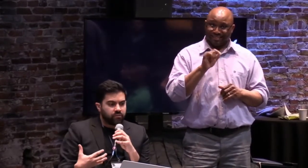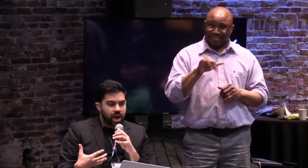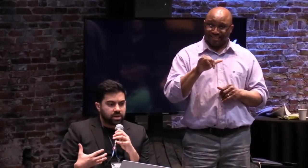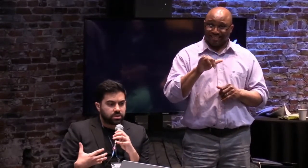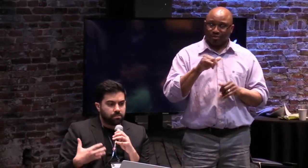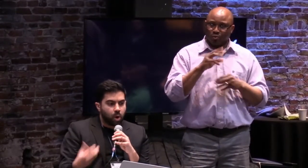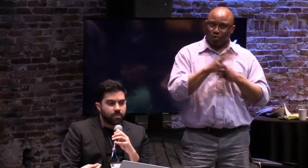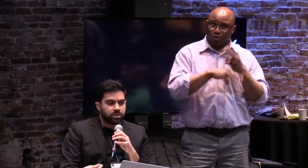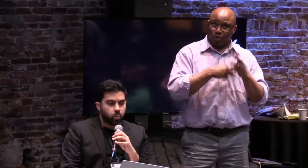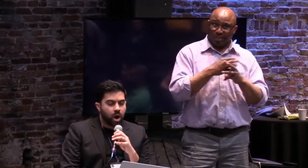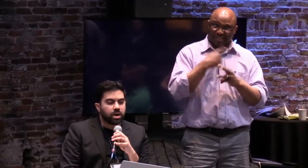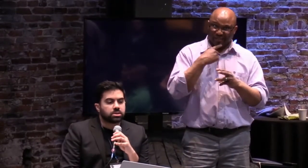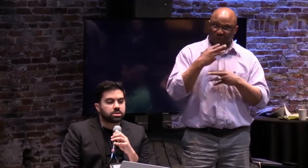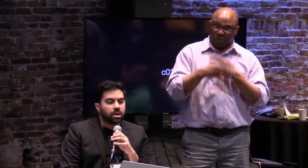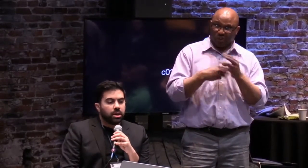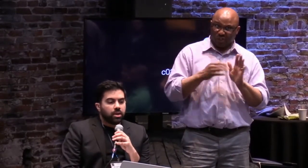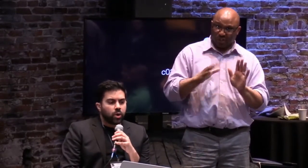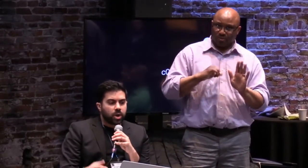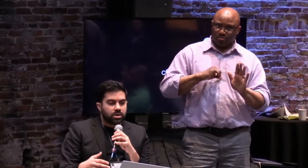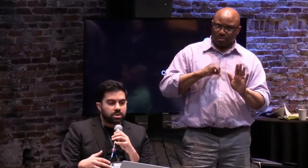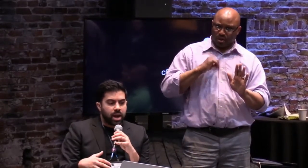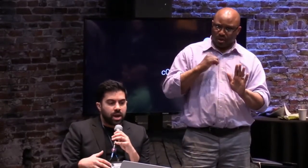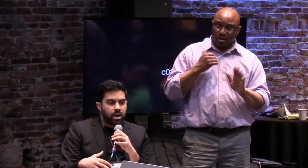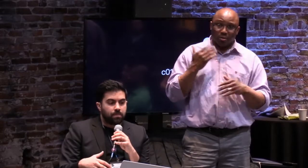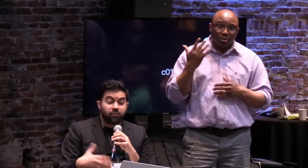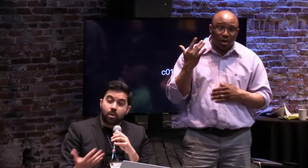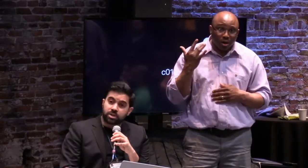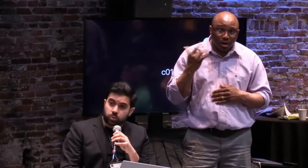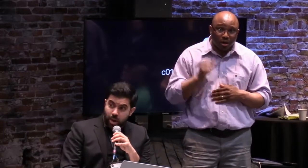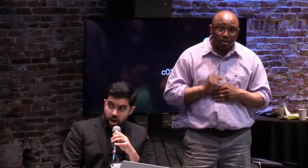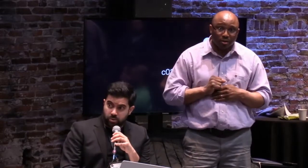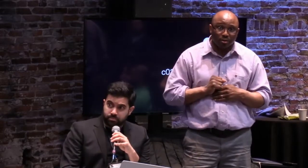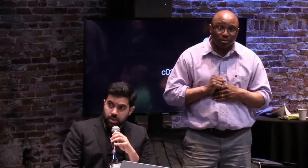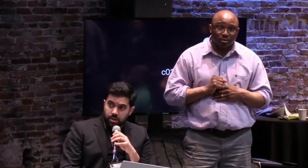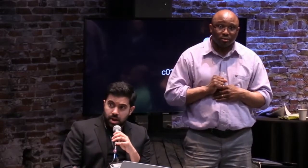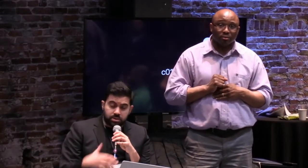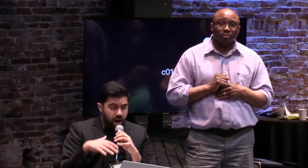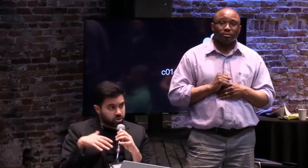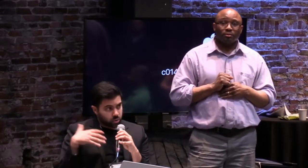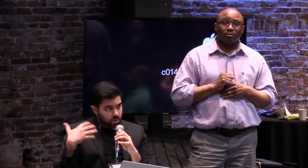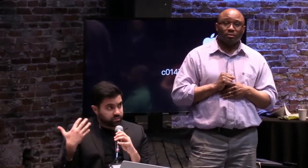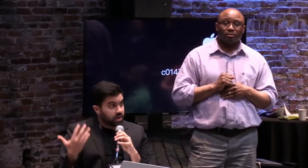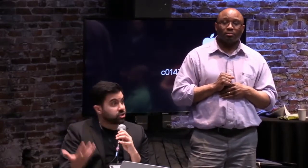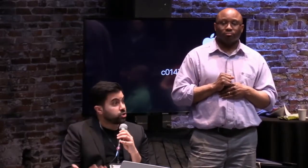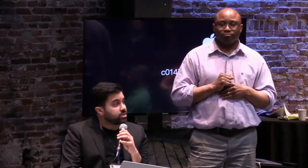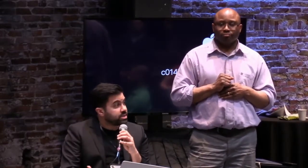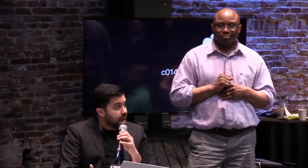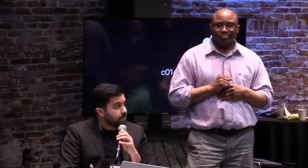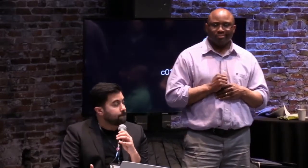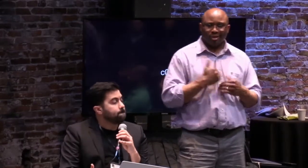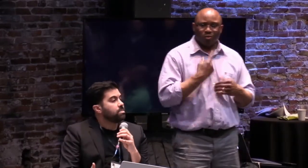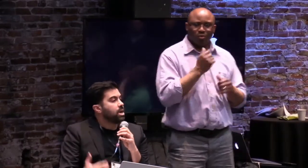of that moment, was there was a performance where an entire school of deaf students came